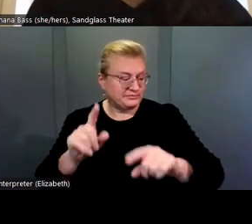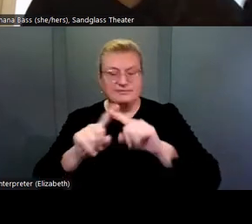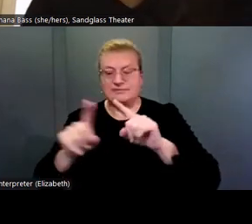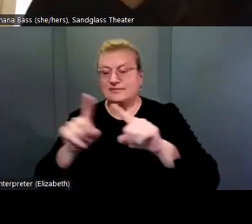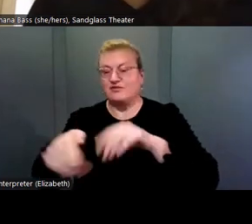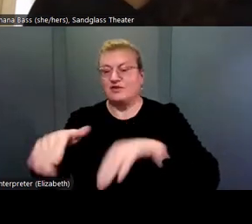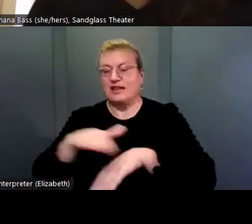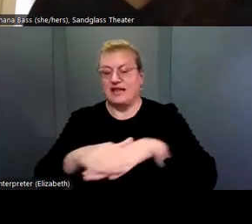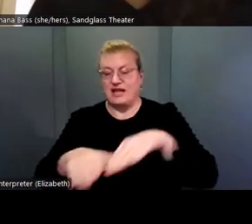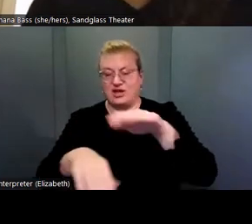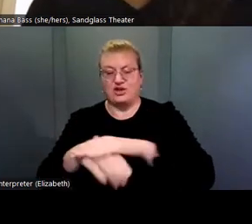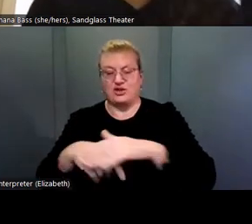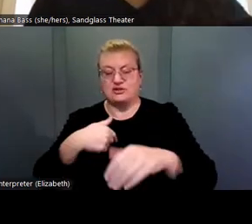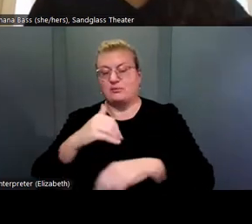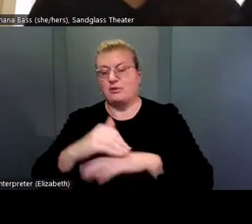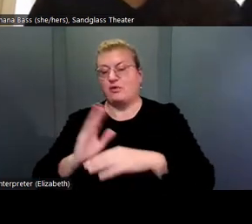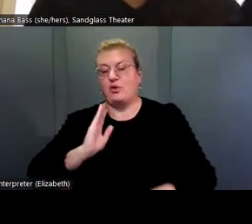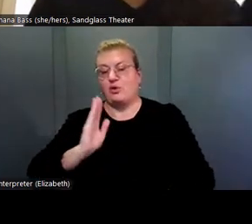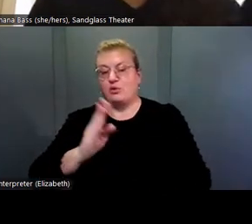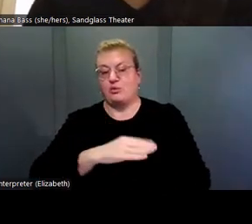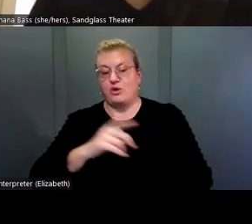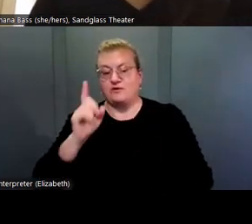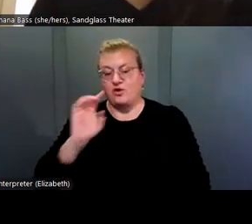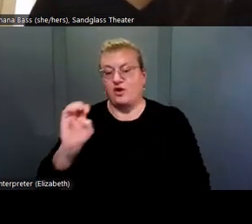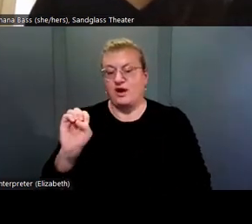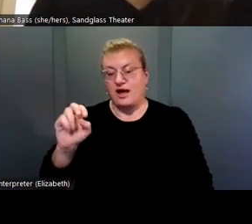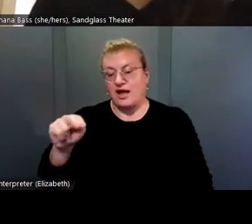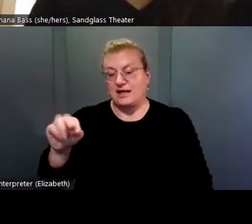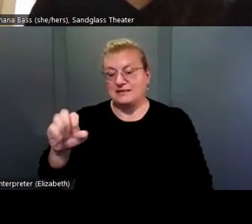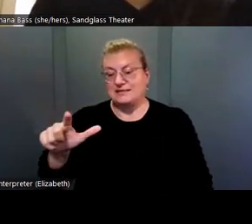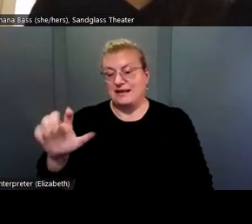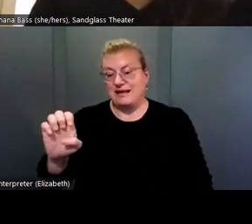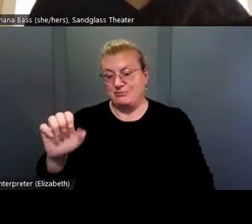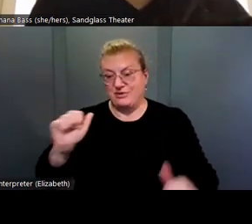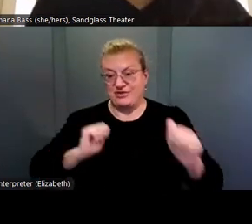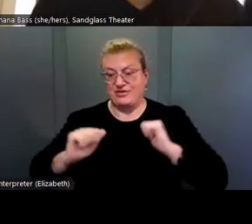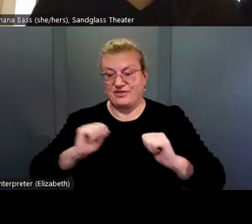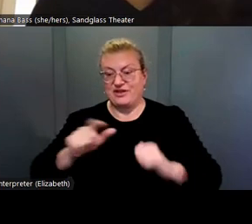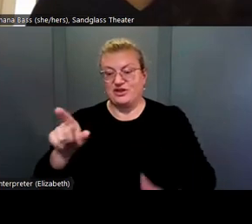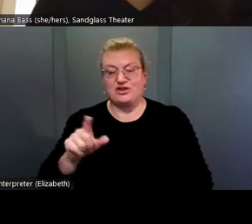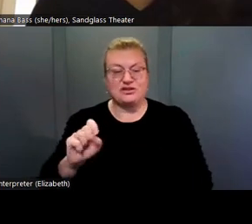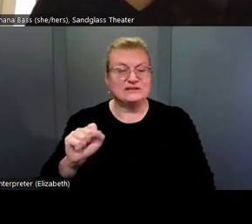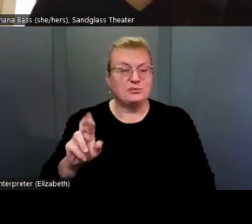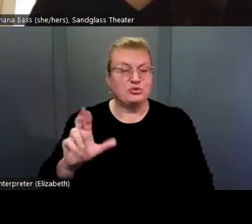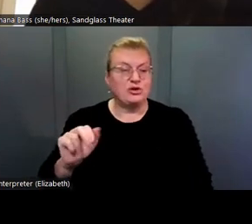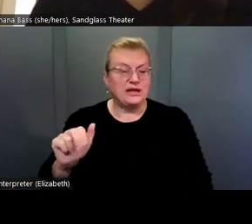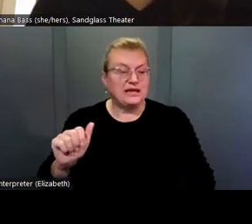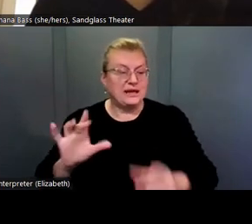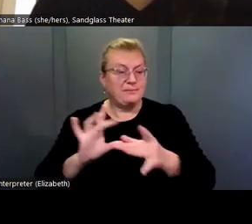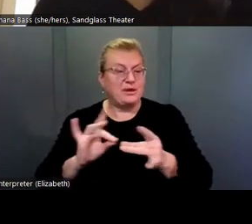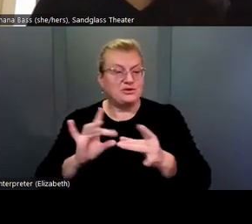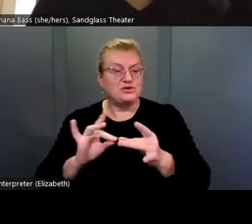And I'm on the board of the Network of Ensemble Theaters that Sabrina mentioned. So if anyone wants to talk deeper about that,